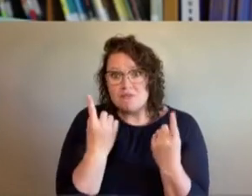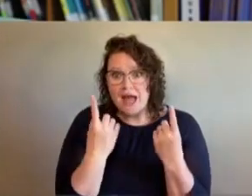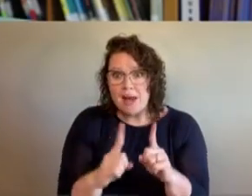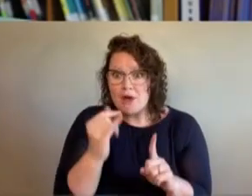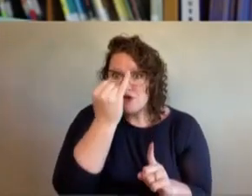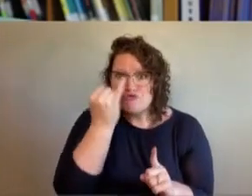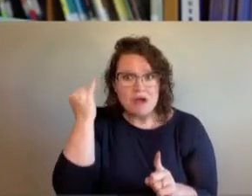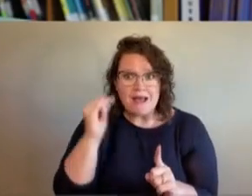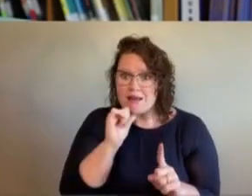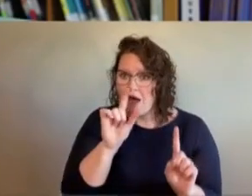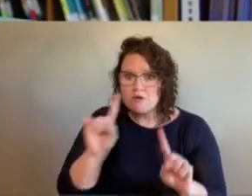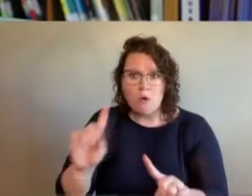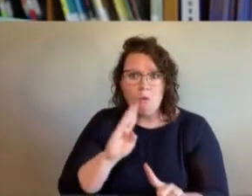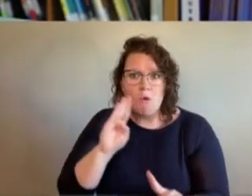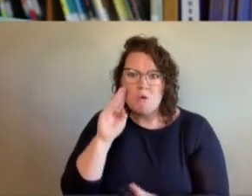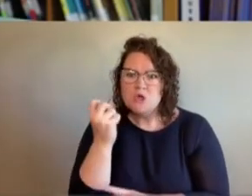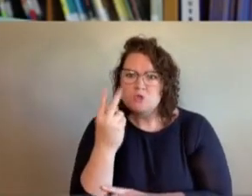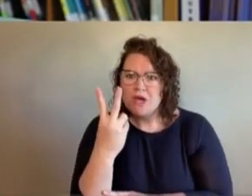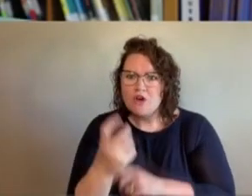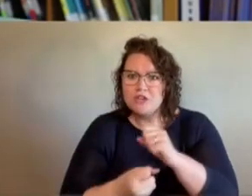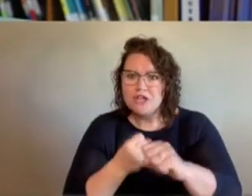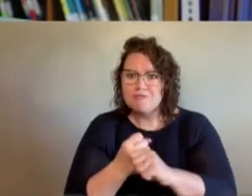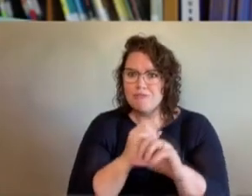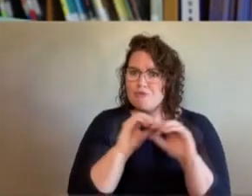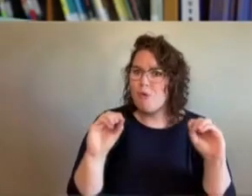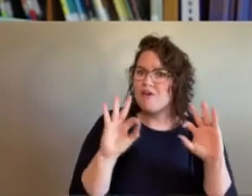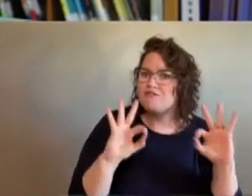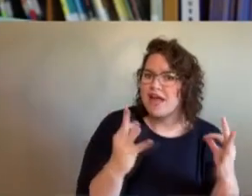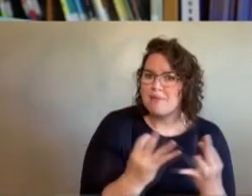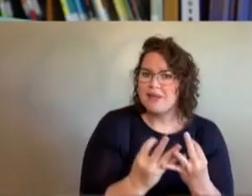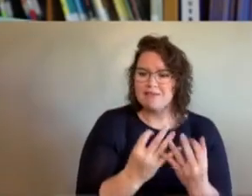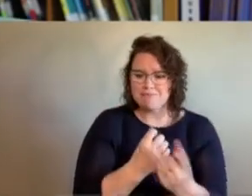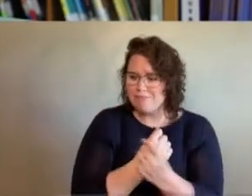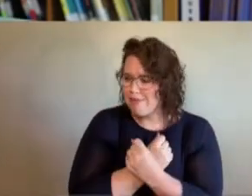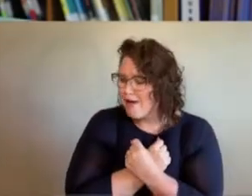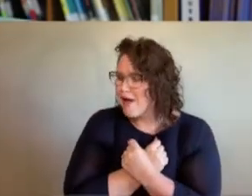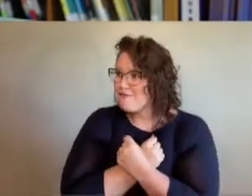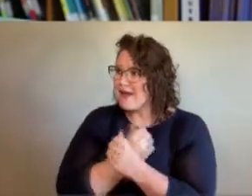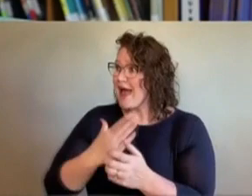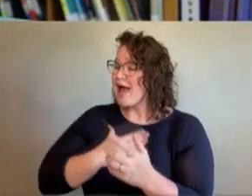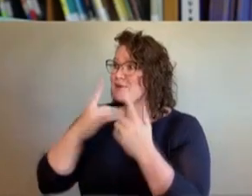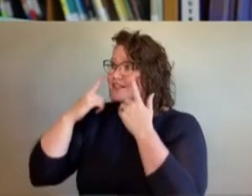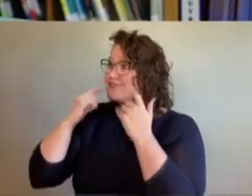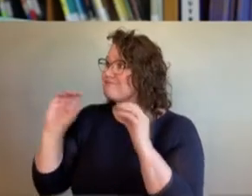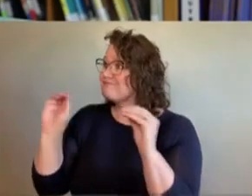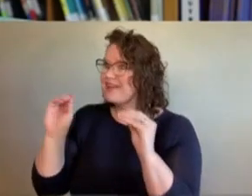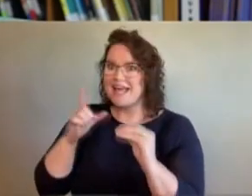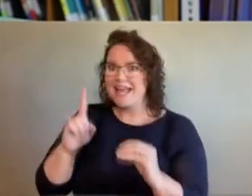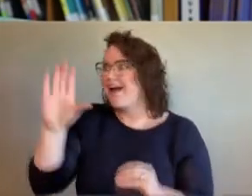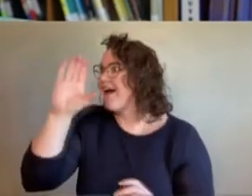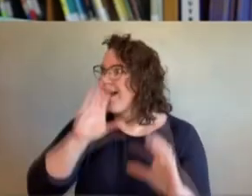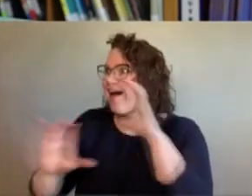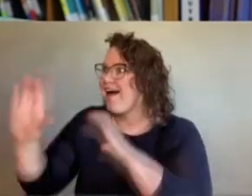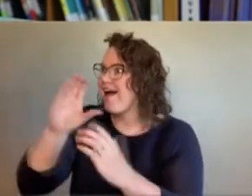he doesn't have love. You see, Jackie had not been home in 12 years, no family, no